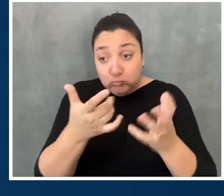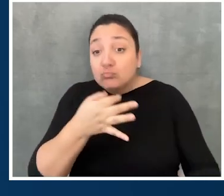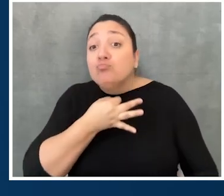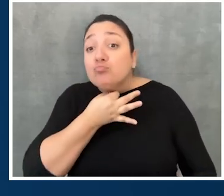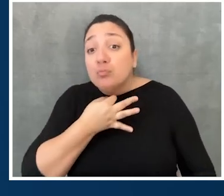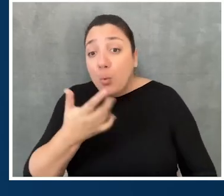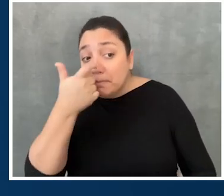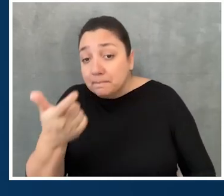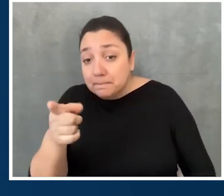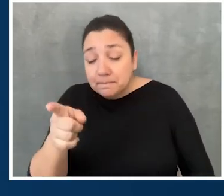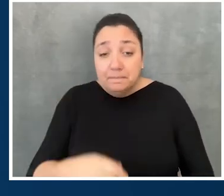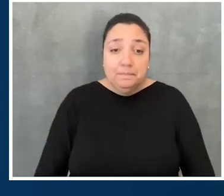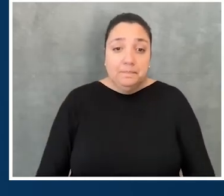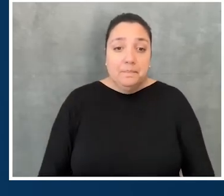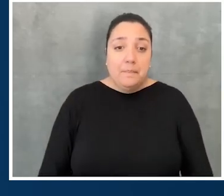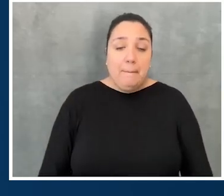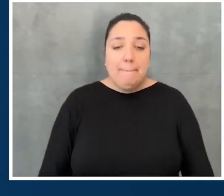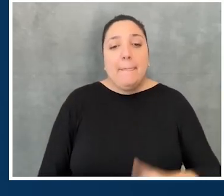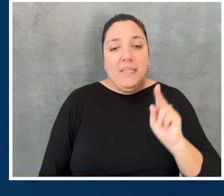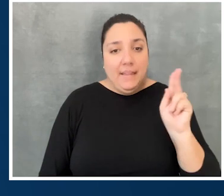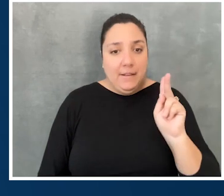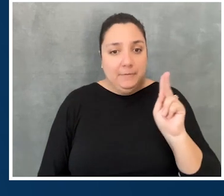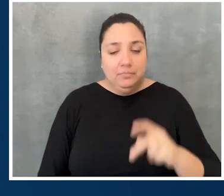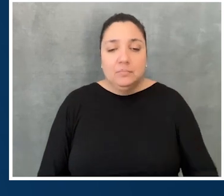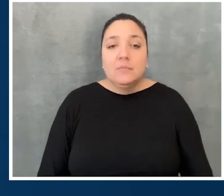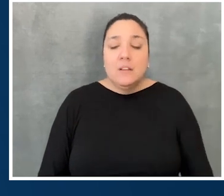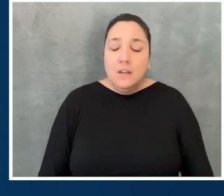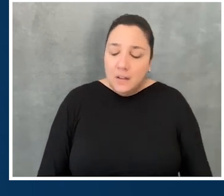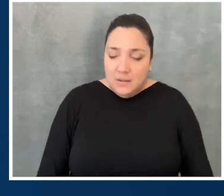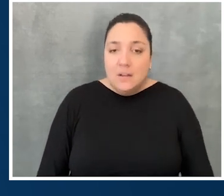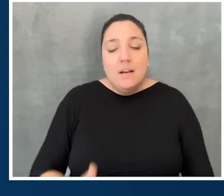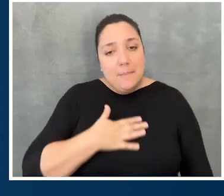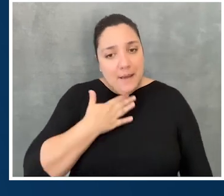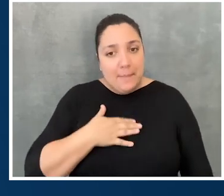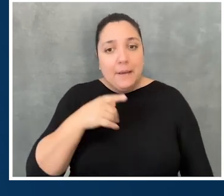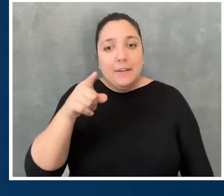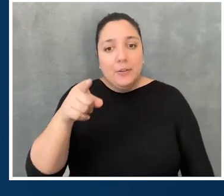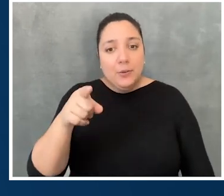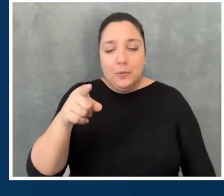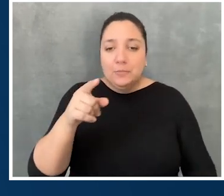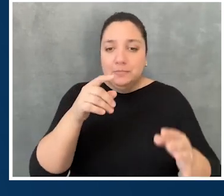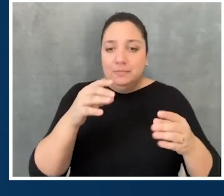I'm so glad that you brought up this protocol. I was just going to ask you about your resource center.